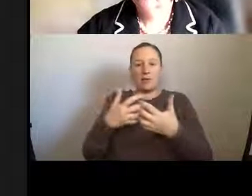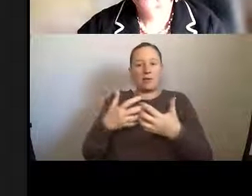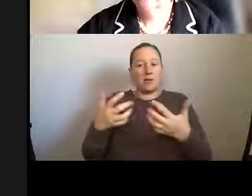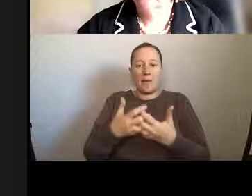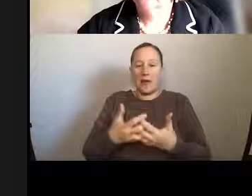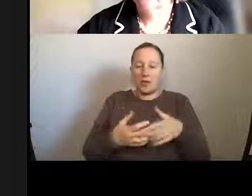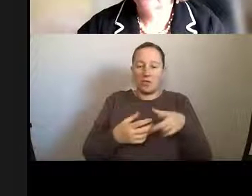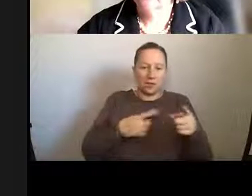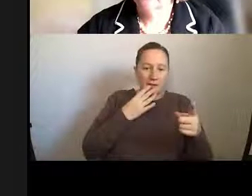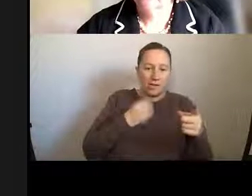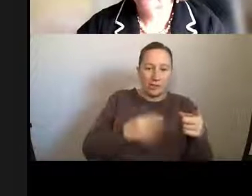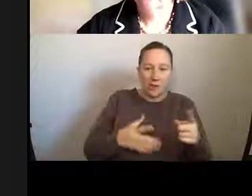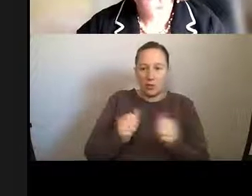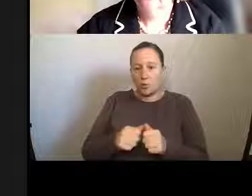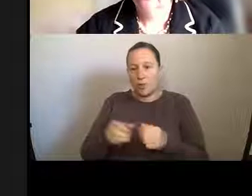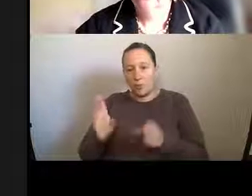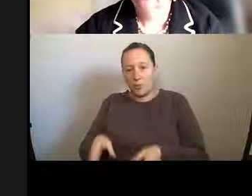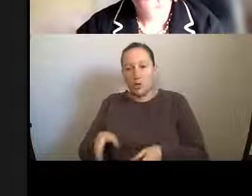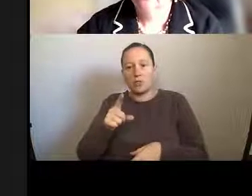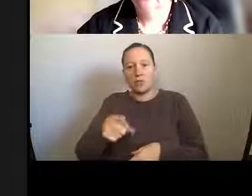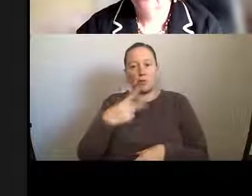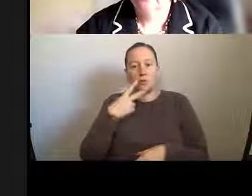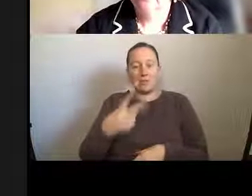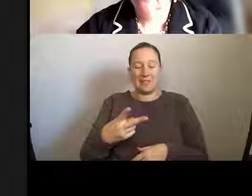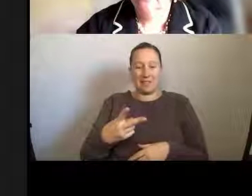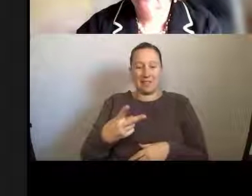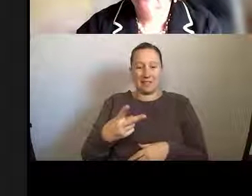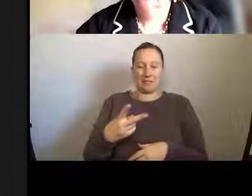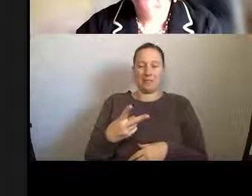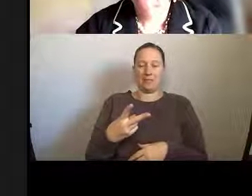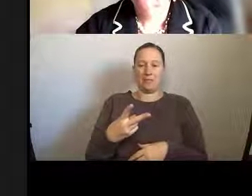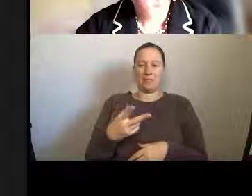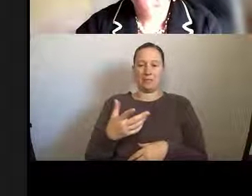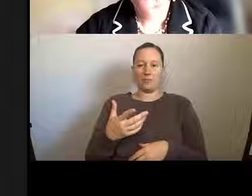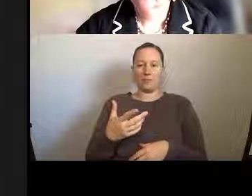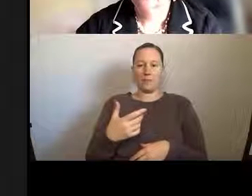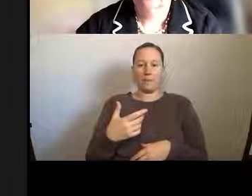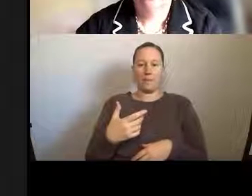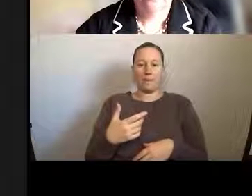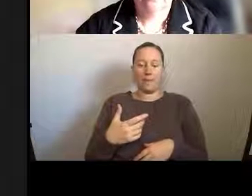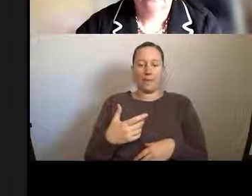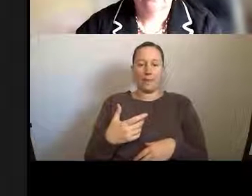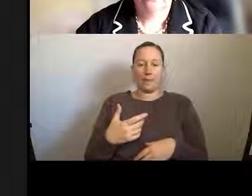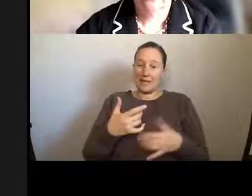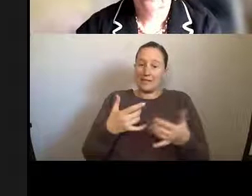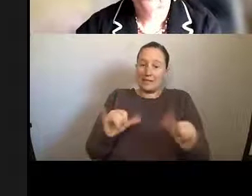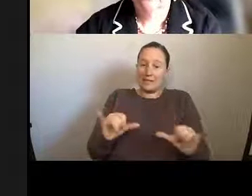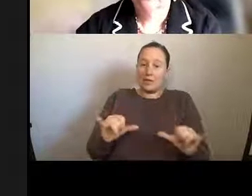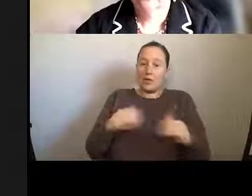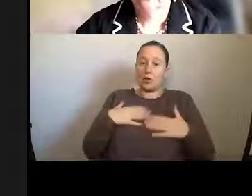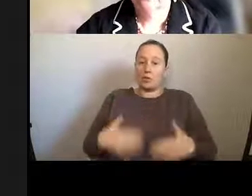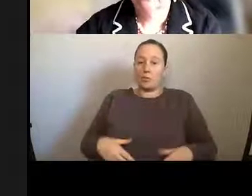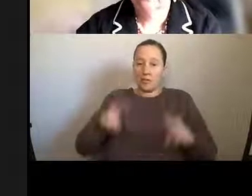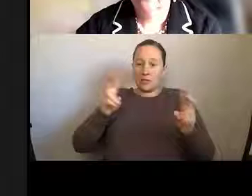So you see how it is that you start off, that is human subjects research because yeah, one way or another,